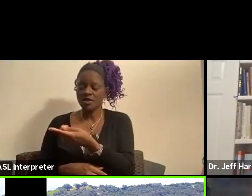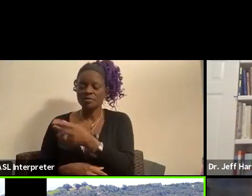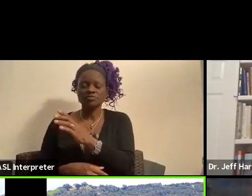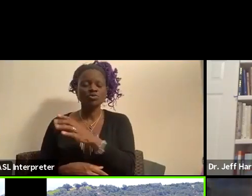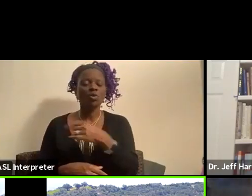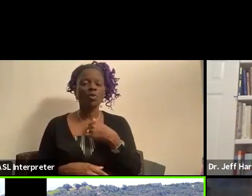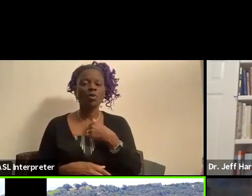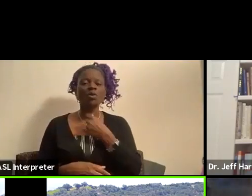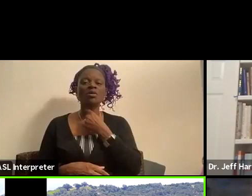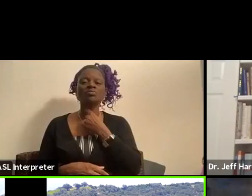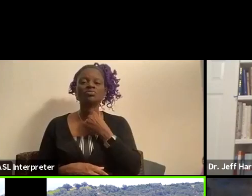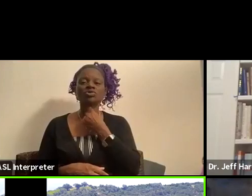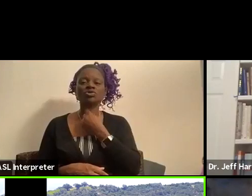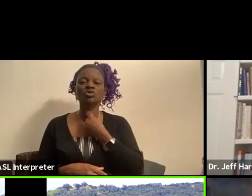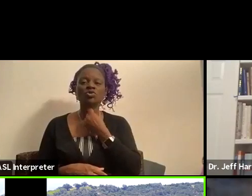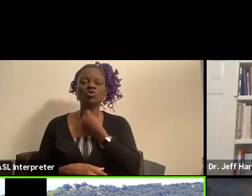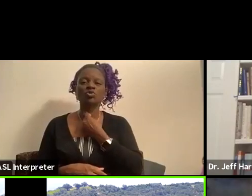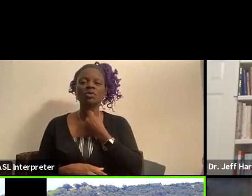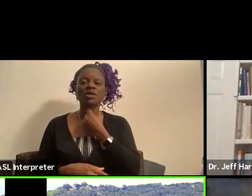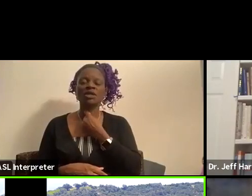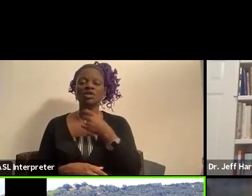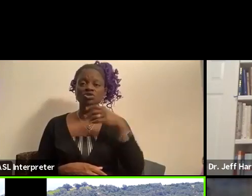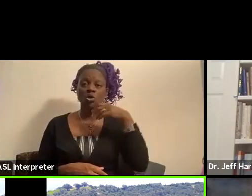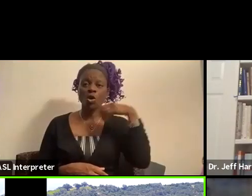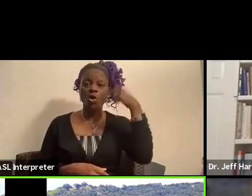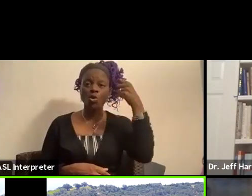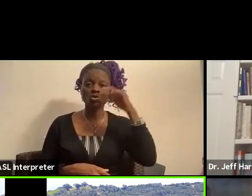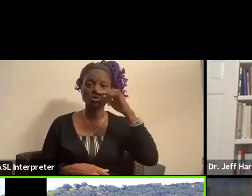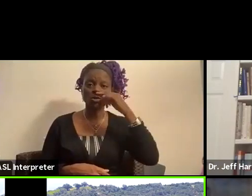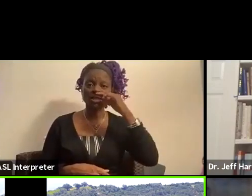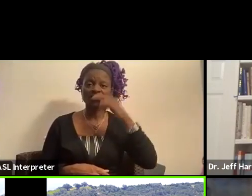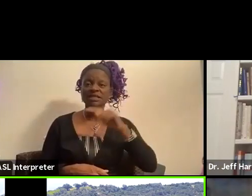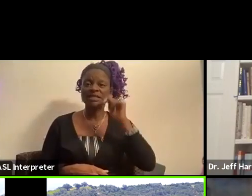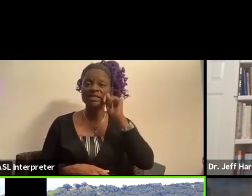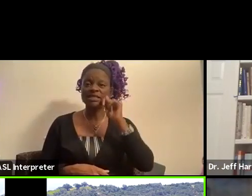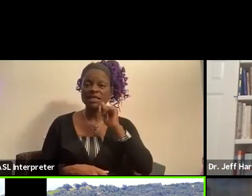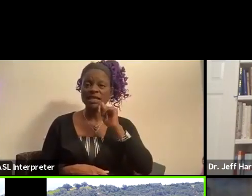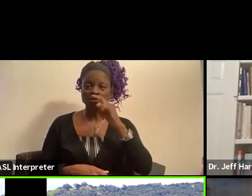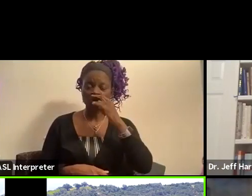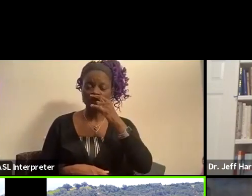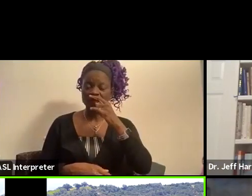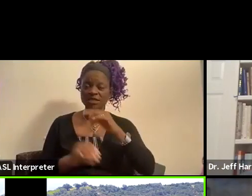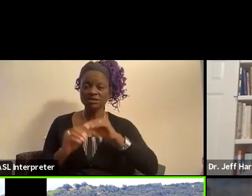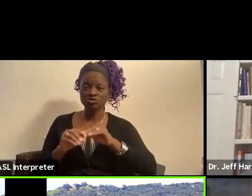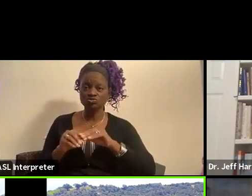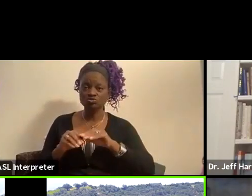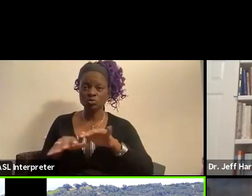are they transmit the virus more quickly or that they're they're harder?